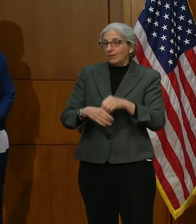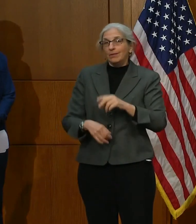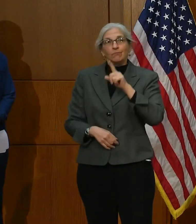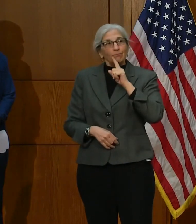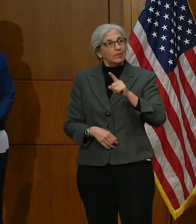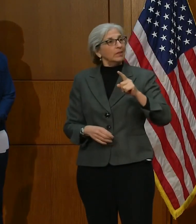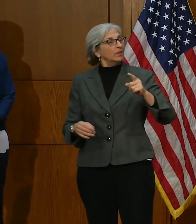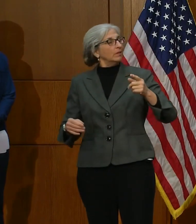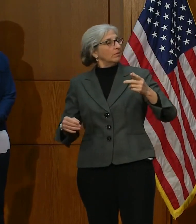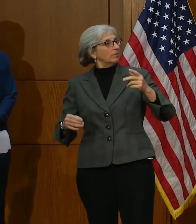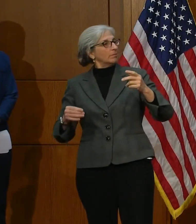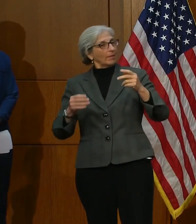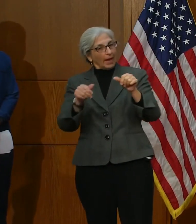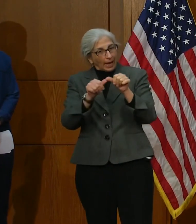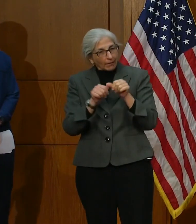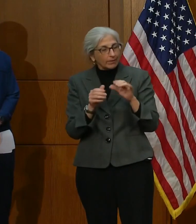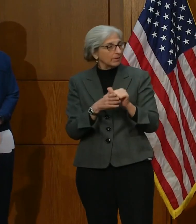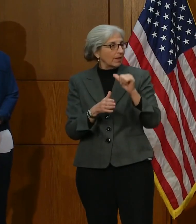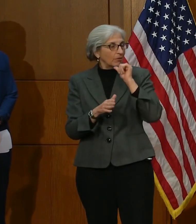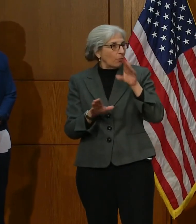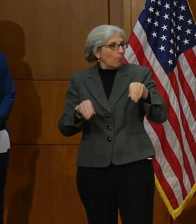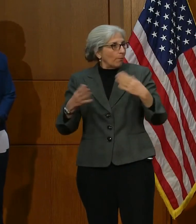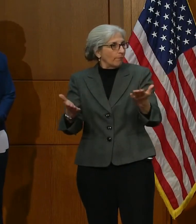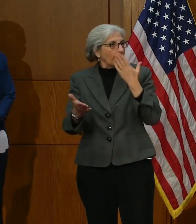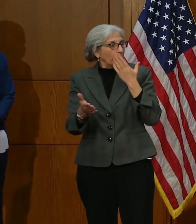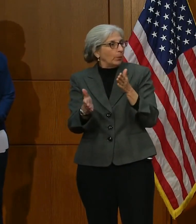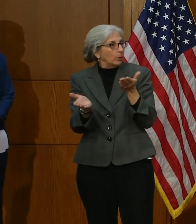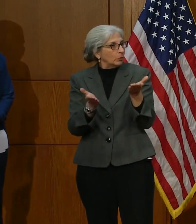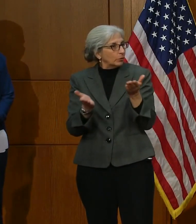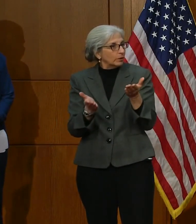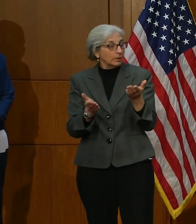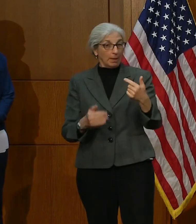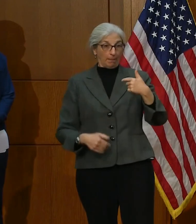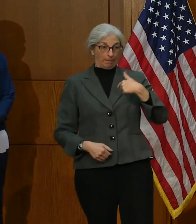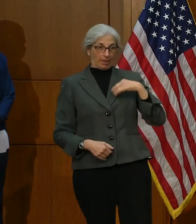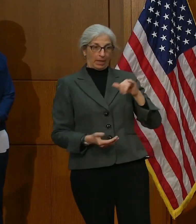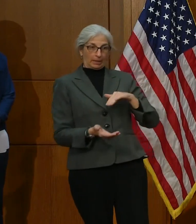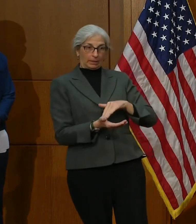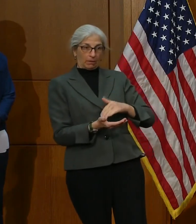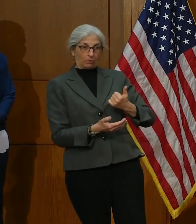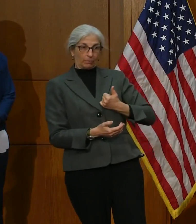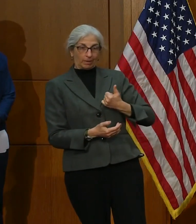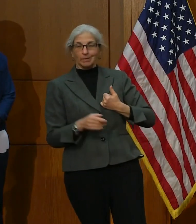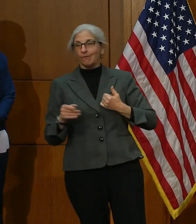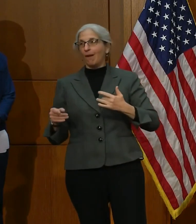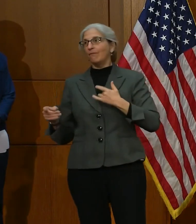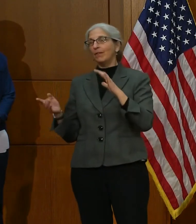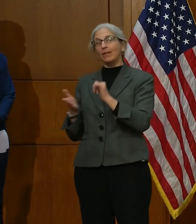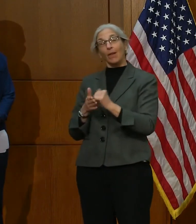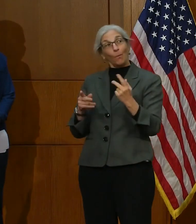COMMUNITIES. BUT THE BIGGEST CHALLENGE THAT WE HAVE IN THE ONE THAT'S MOST FRUSTRATING, AND THEN I IS A MEDICAL